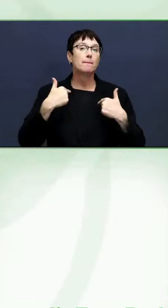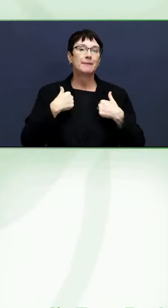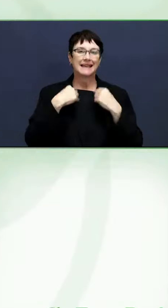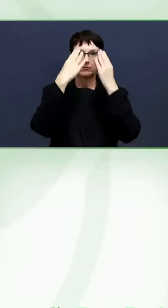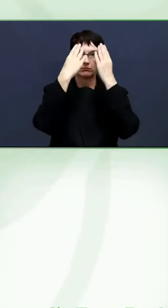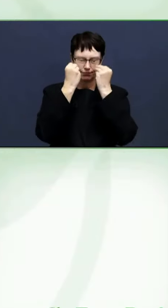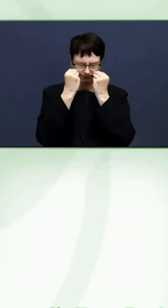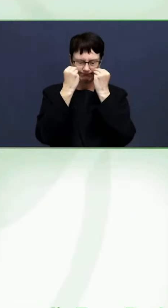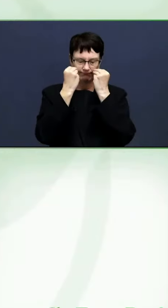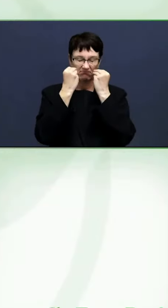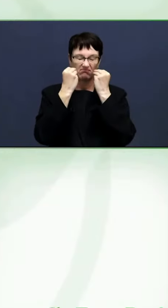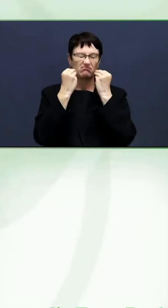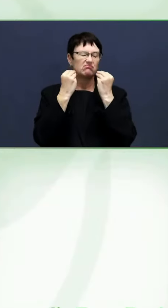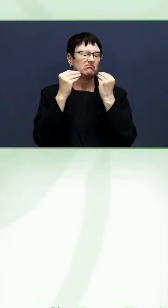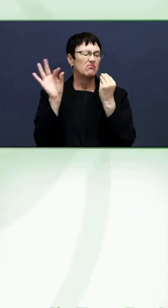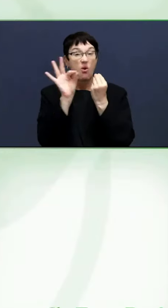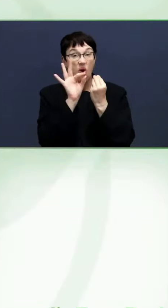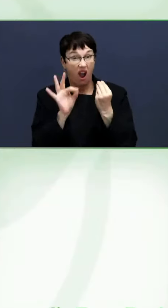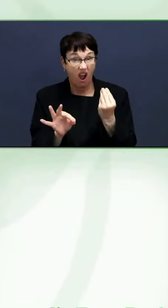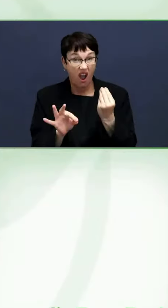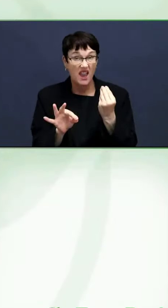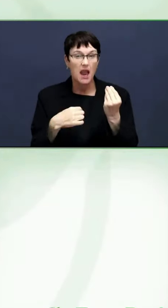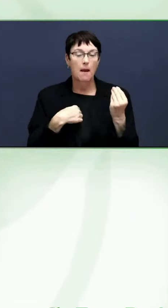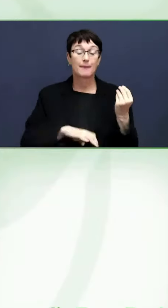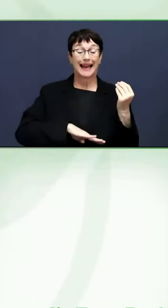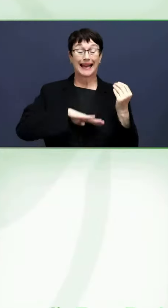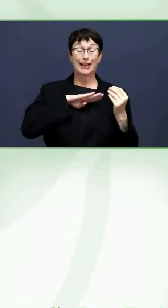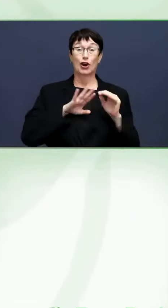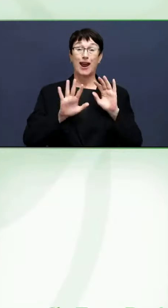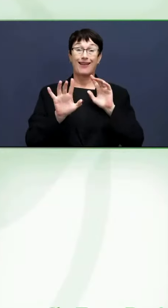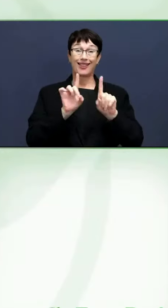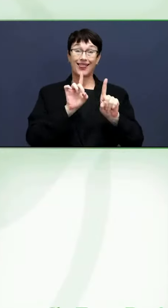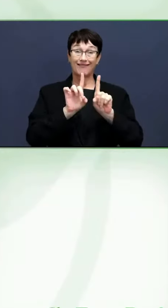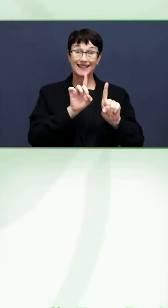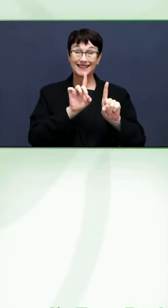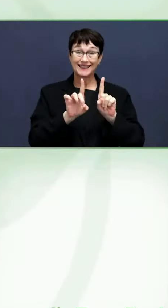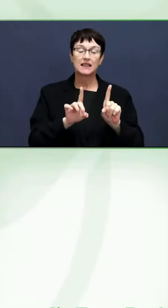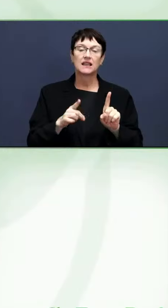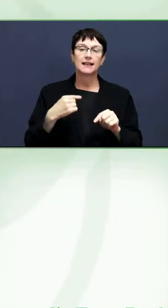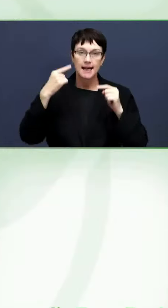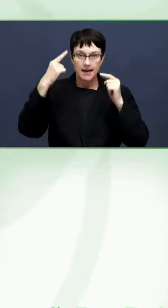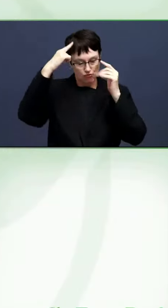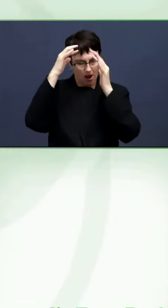One teacher helped me get through that difficult time.